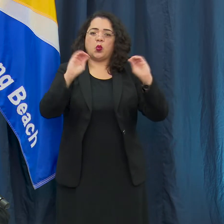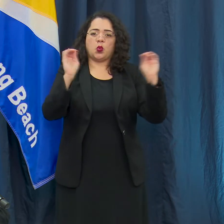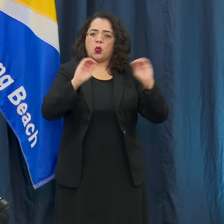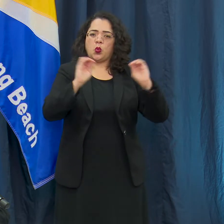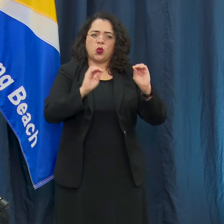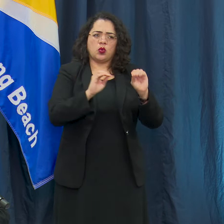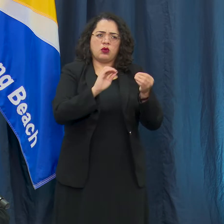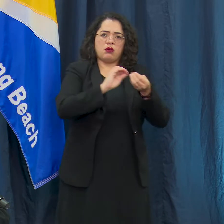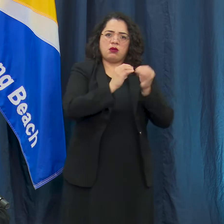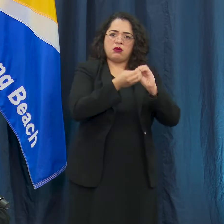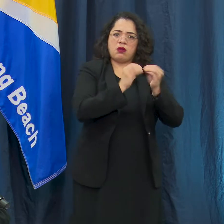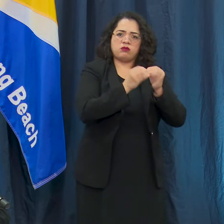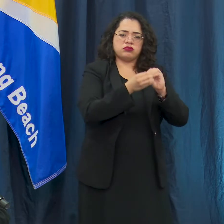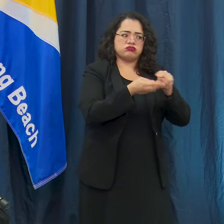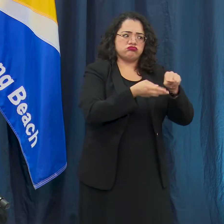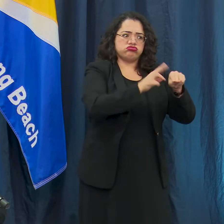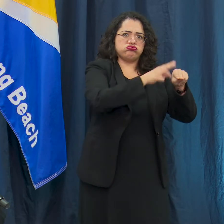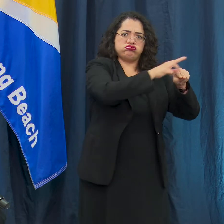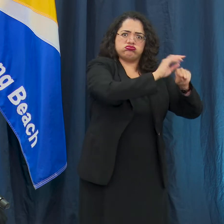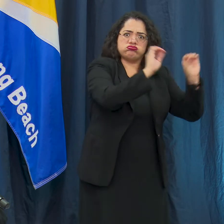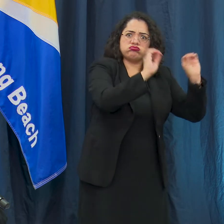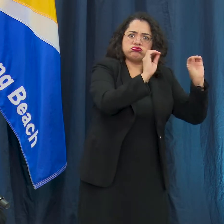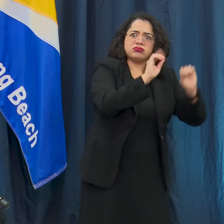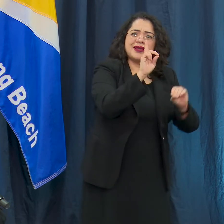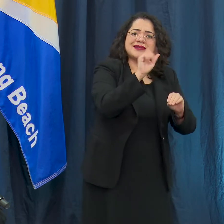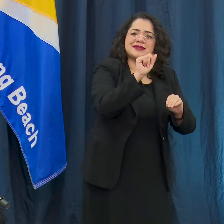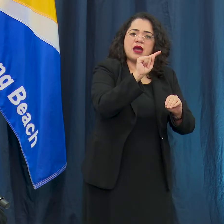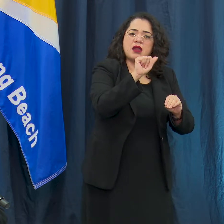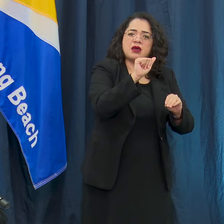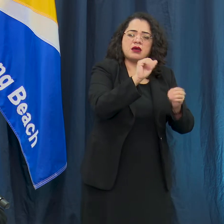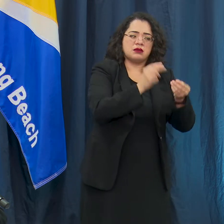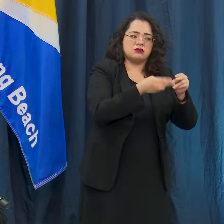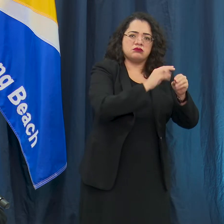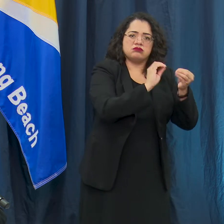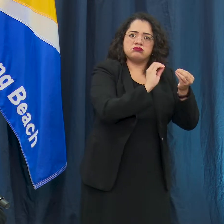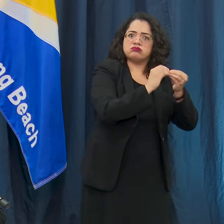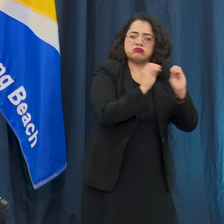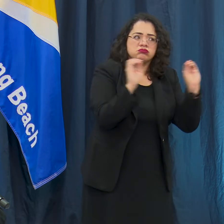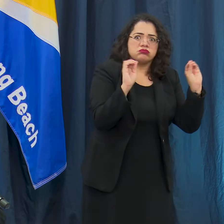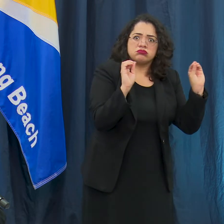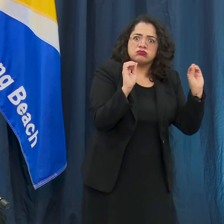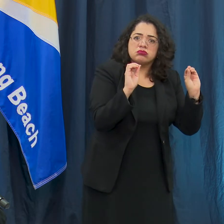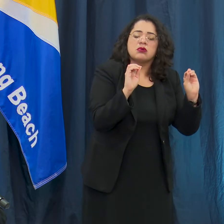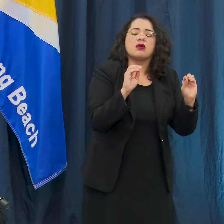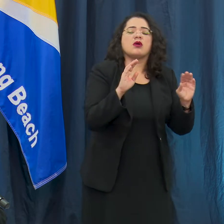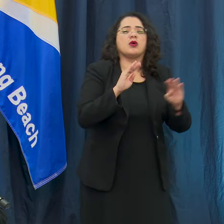to the data, we have more to look forward to in phase two. So we know already what